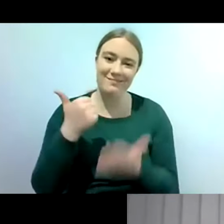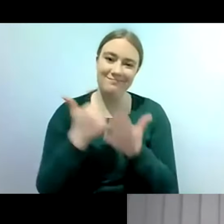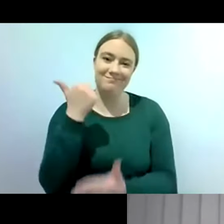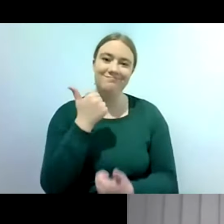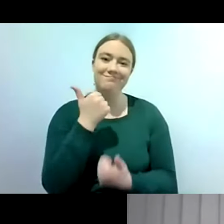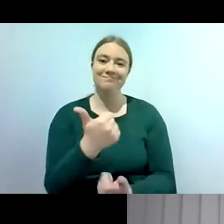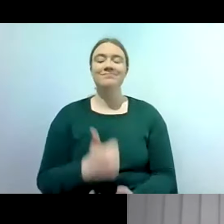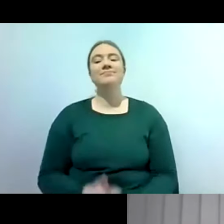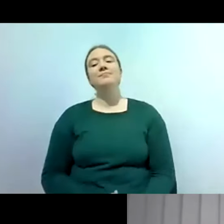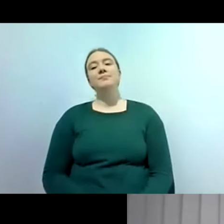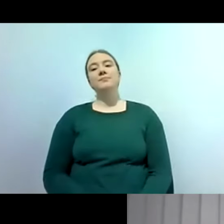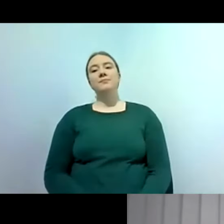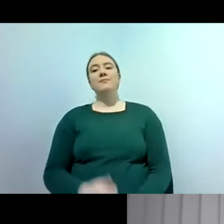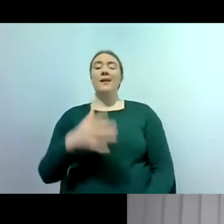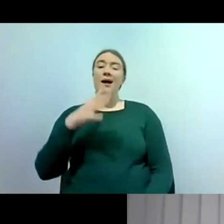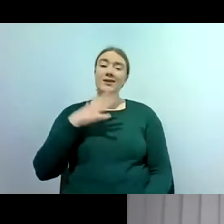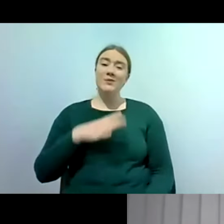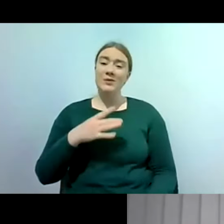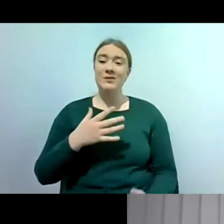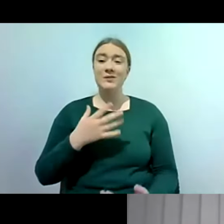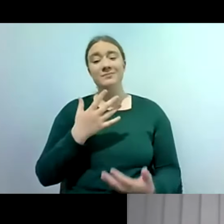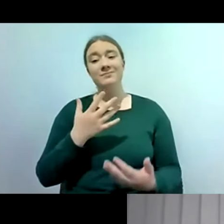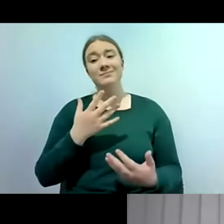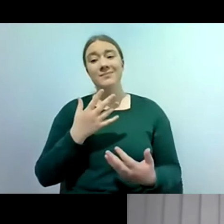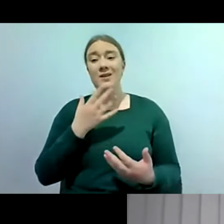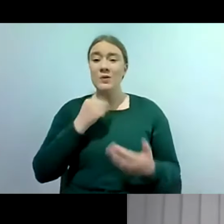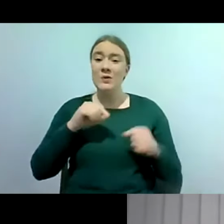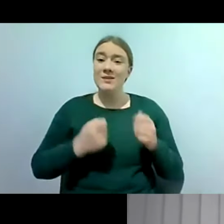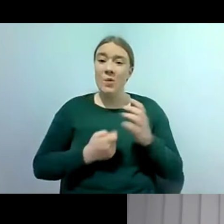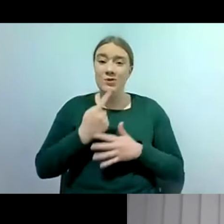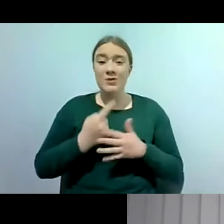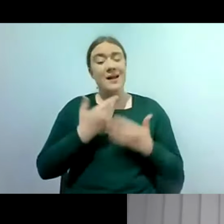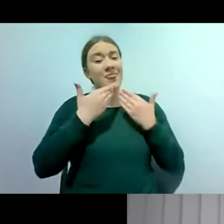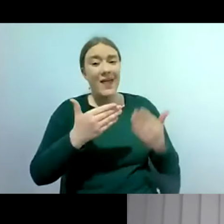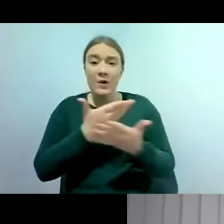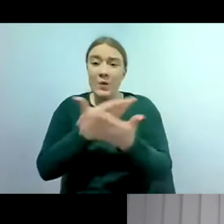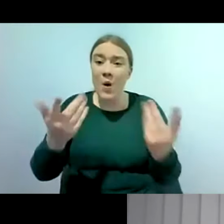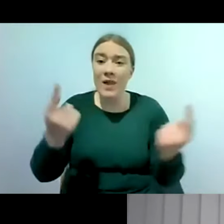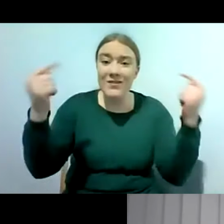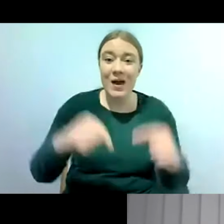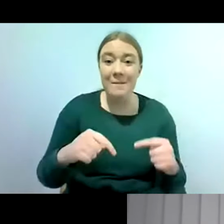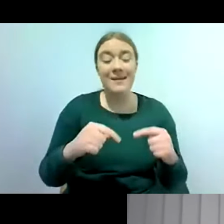so i just wanted to take this moment to thank you all for attending and for staying for the length